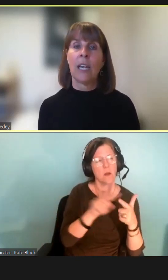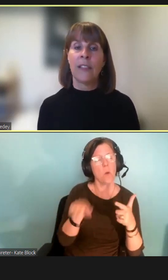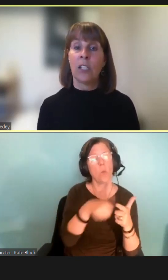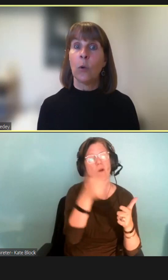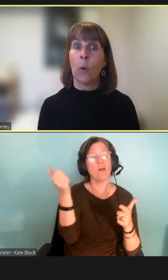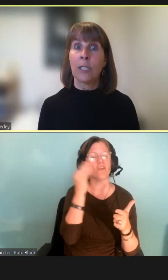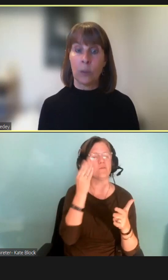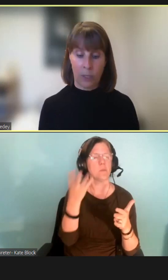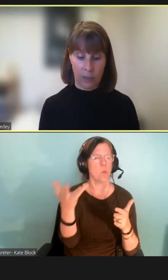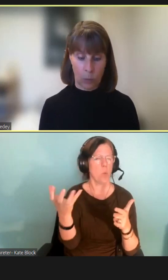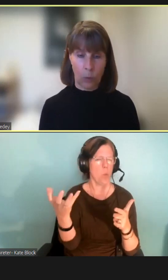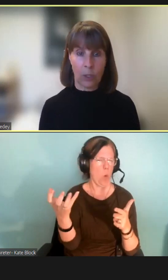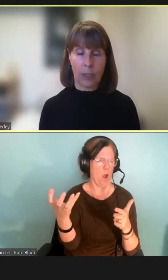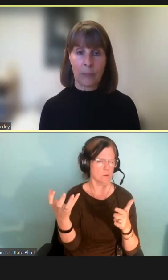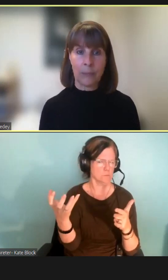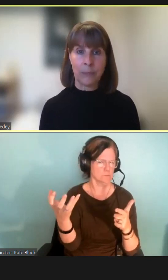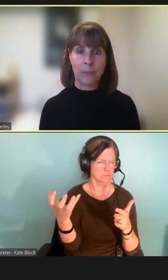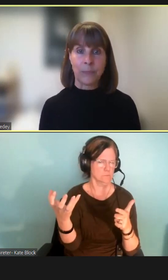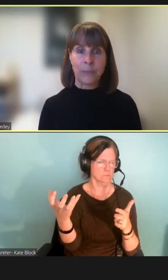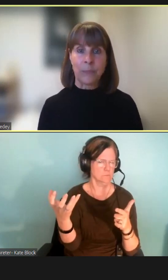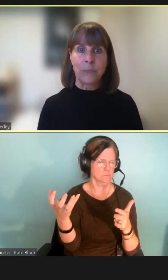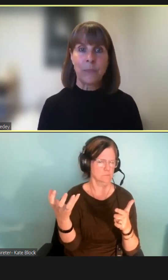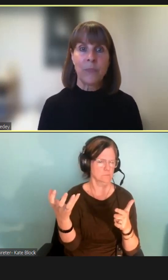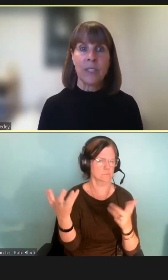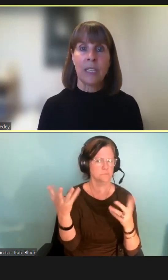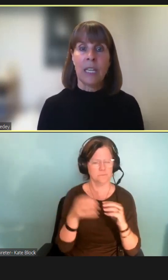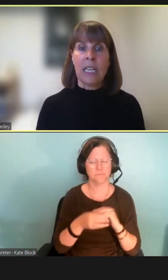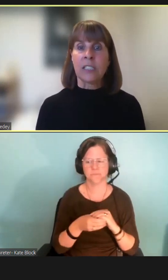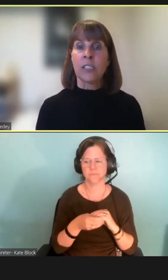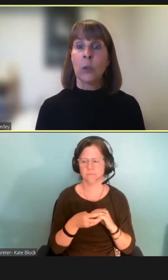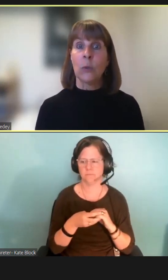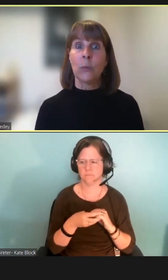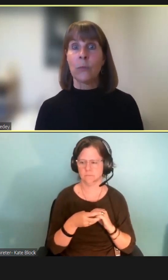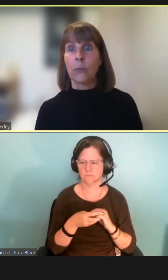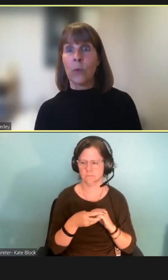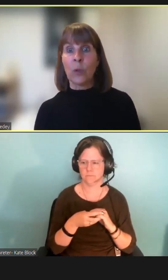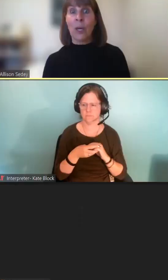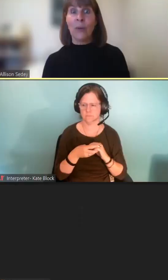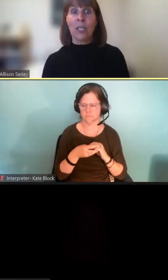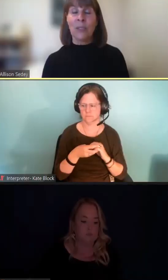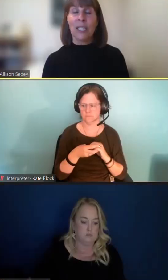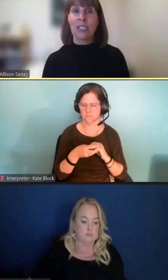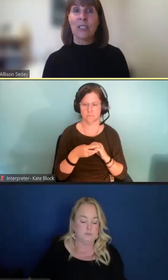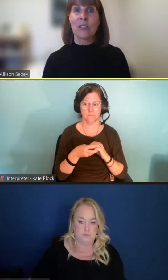that you want to be exploring so what are my recommendations